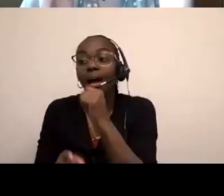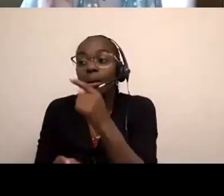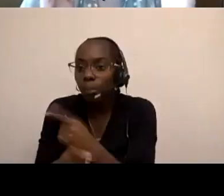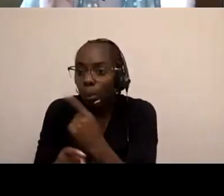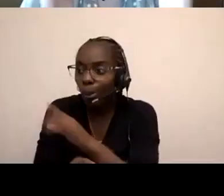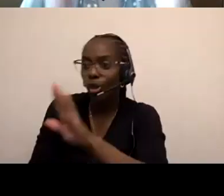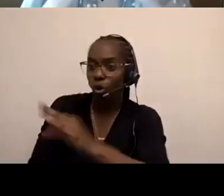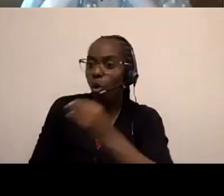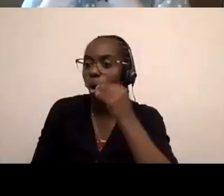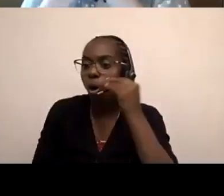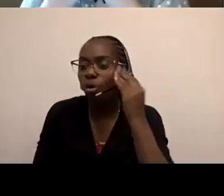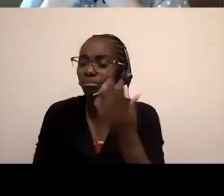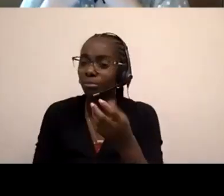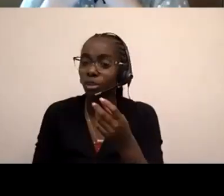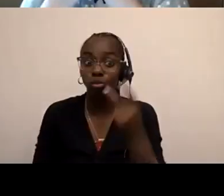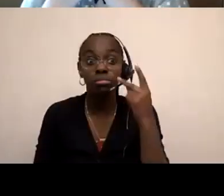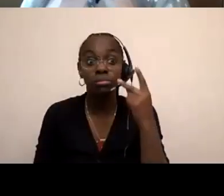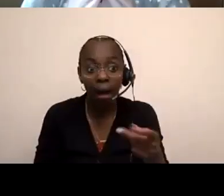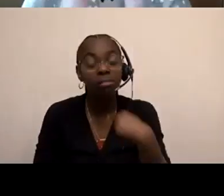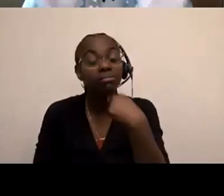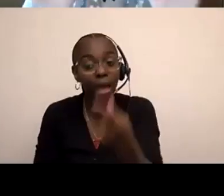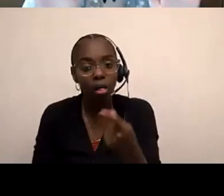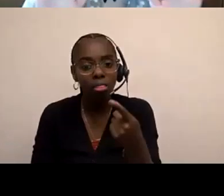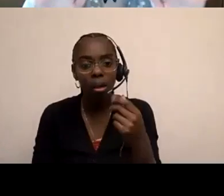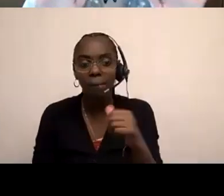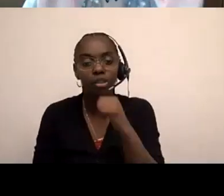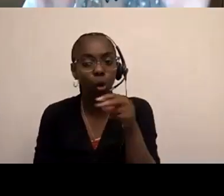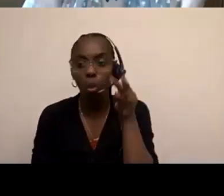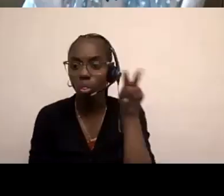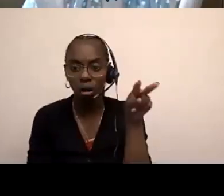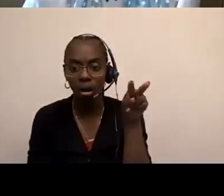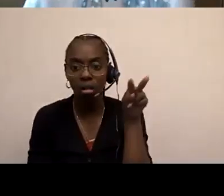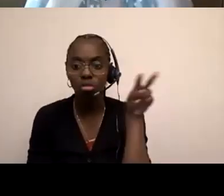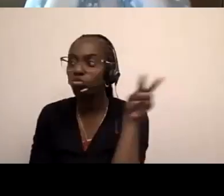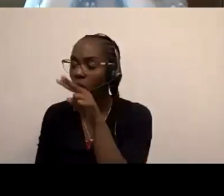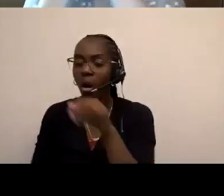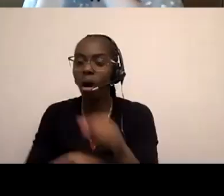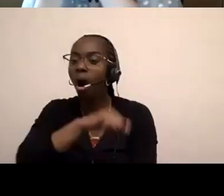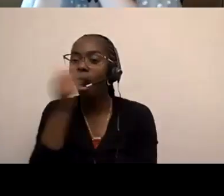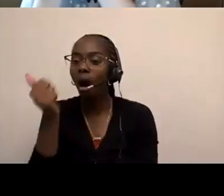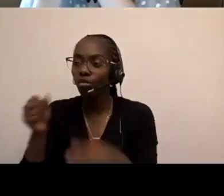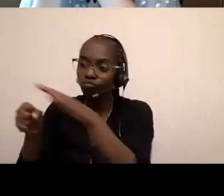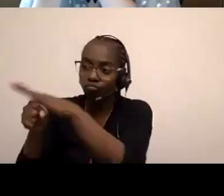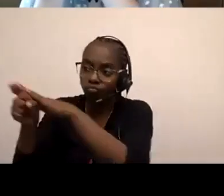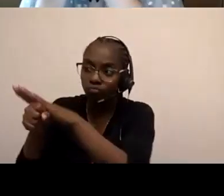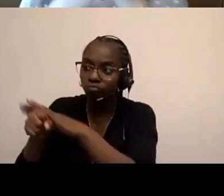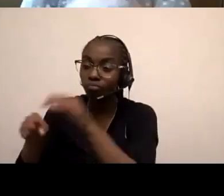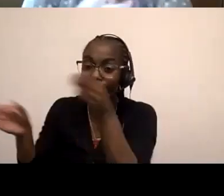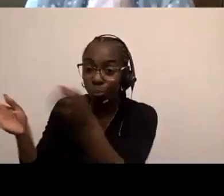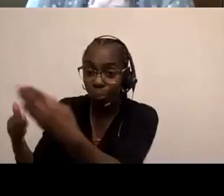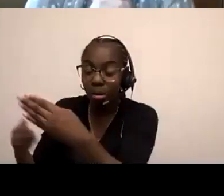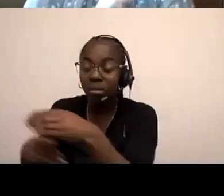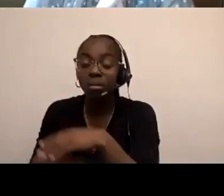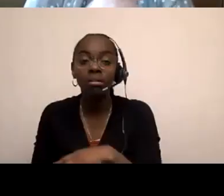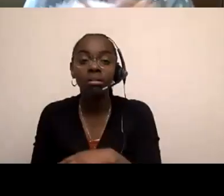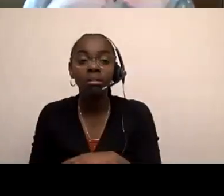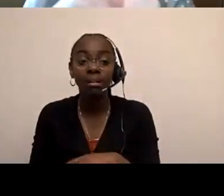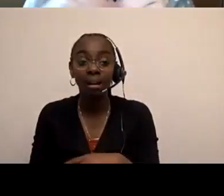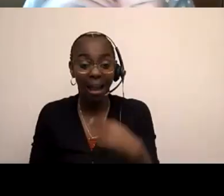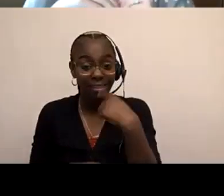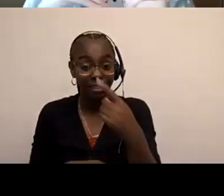TELL THEM TO LOOK AWAY. I GIVE THESE CUES. I TELL THEM NOT TO EXIT